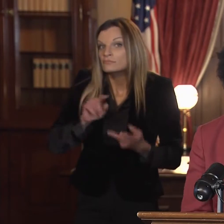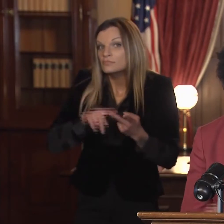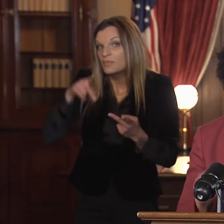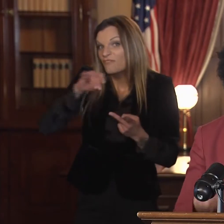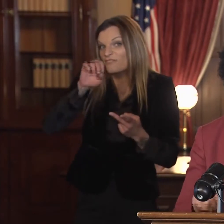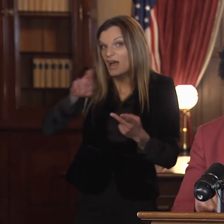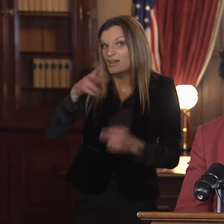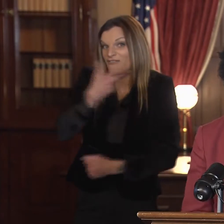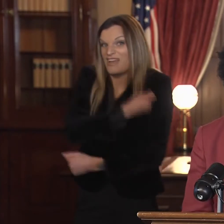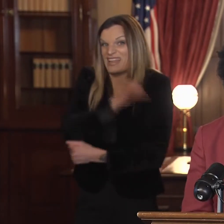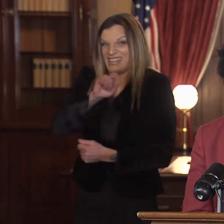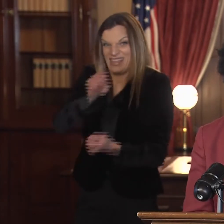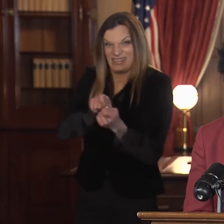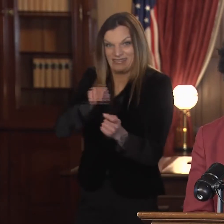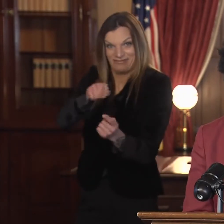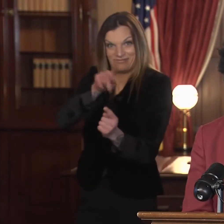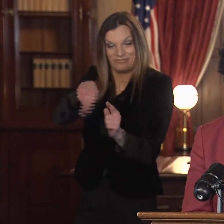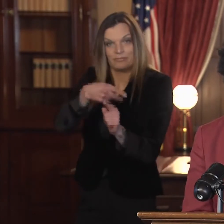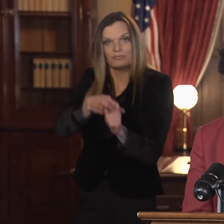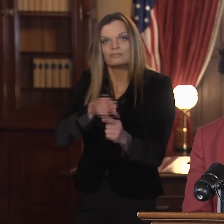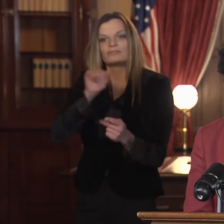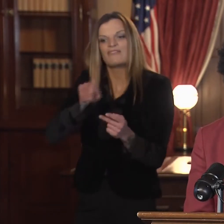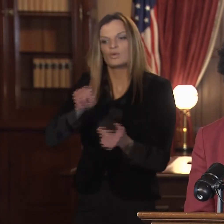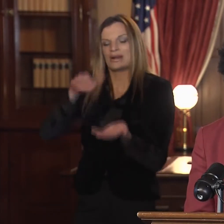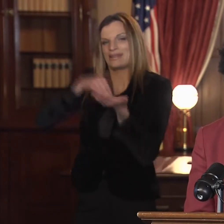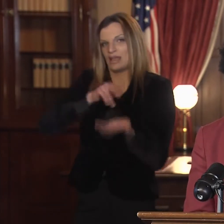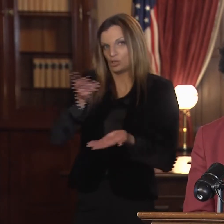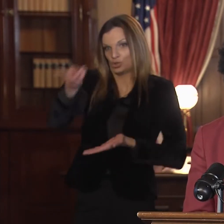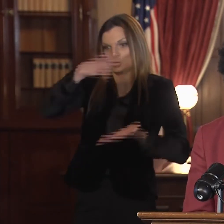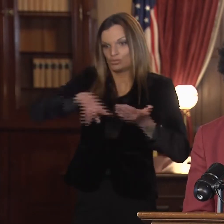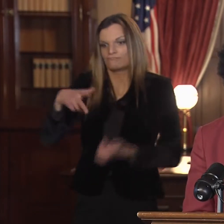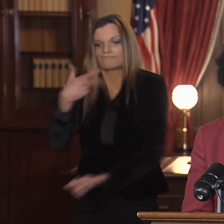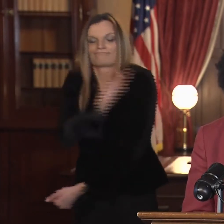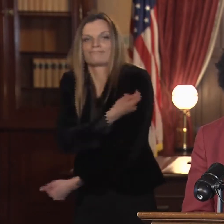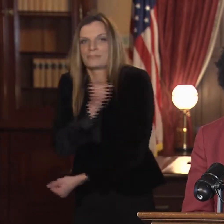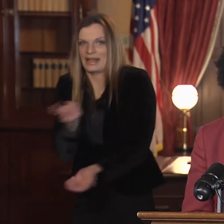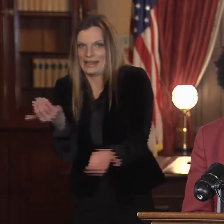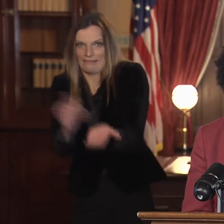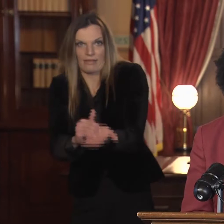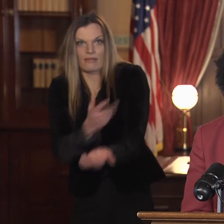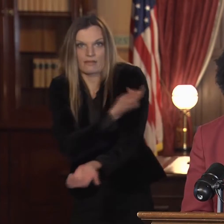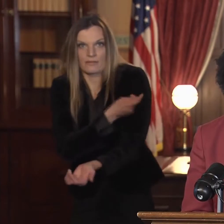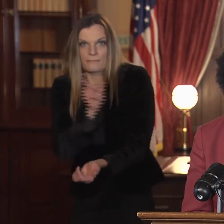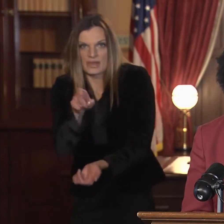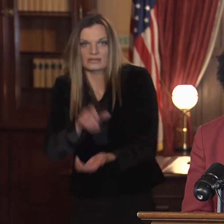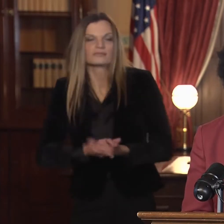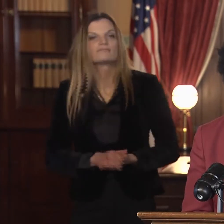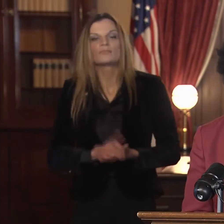YOU SHOULD ALSO KNOW YOU HAVE TO COME BACK TO RECEIVE A SECOND DOSE OF THE VACCINE FOR THE PFIZER VACCINE THAT IS NOW HERE